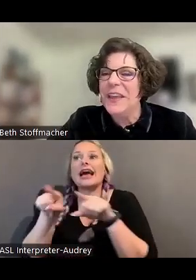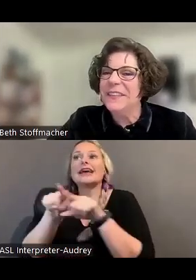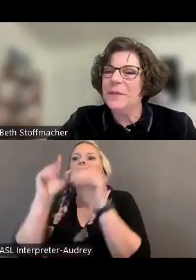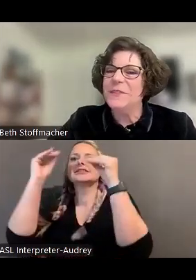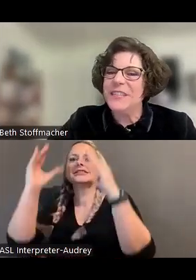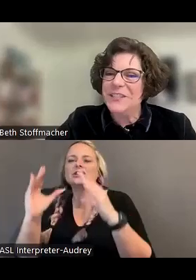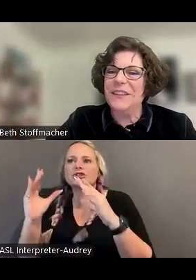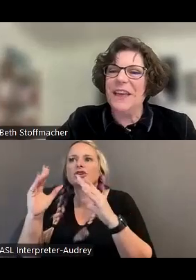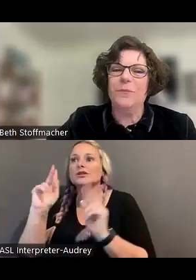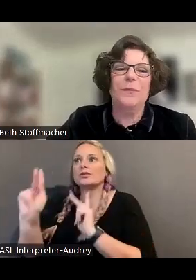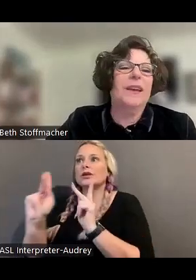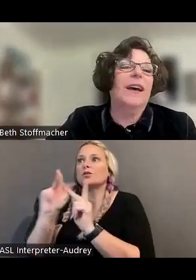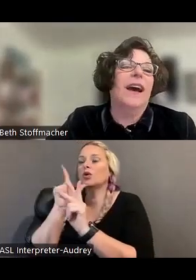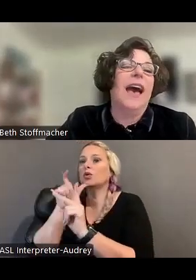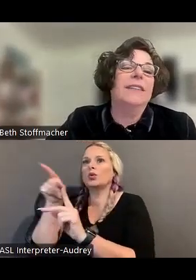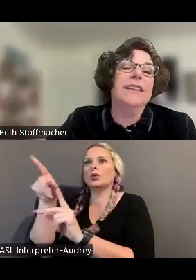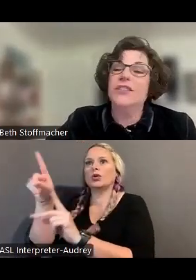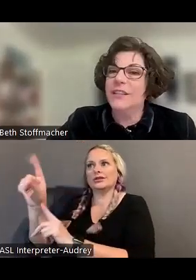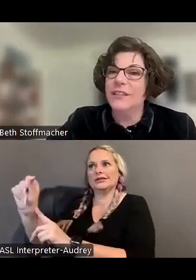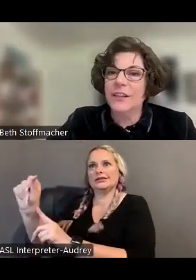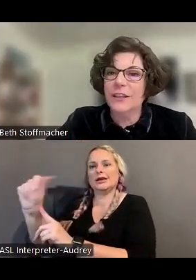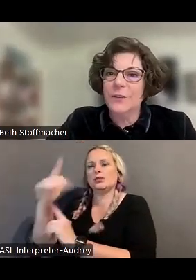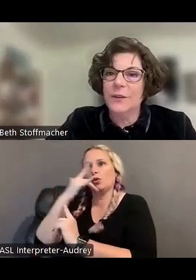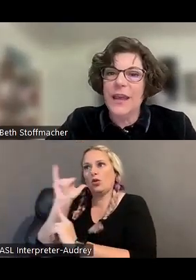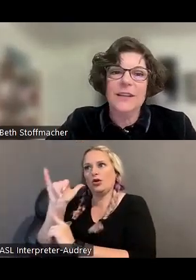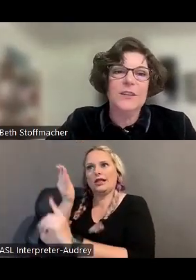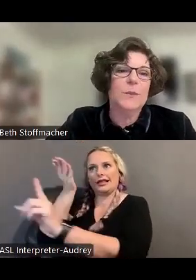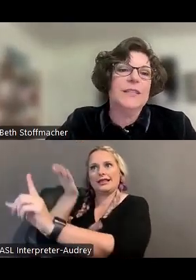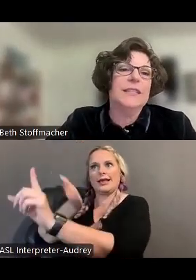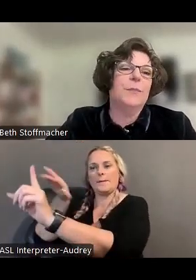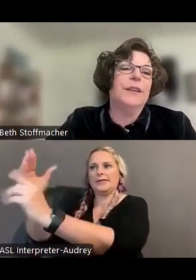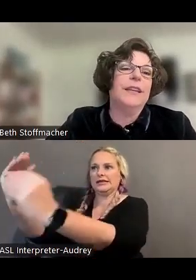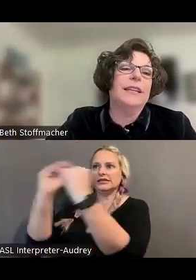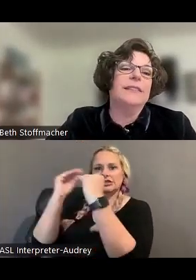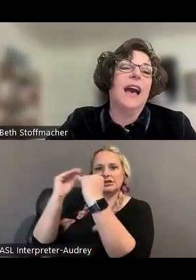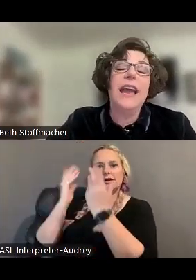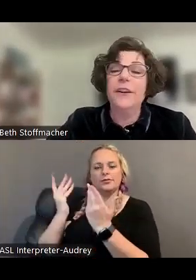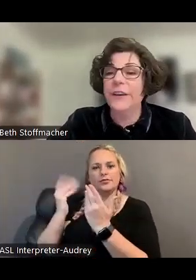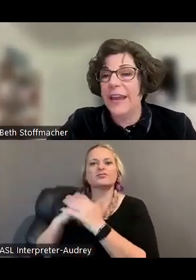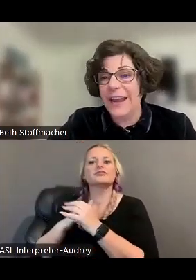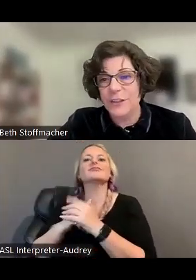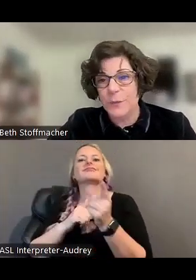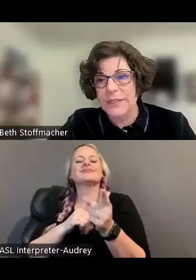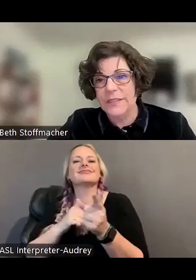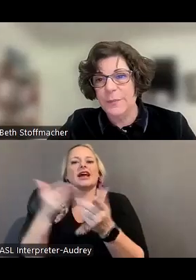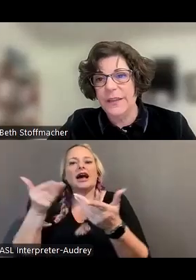like them, teaching them additions include actors with disabilities, hiring actors with disabilities